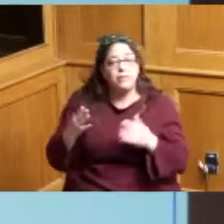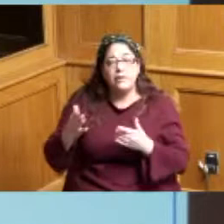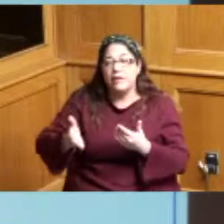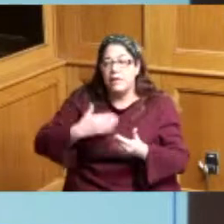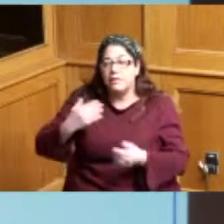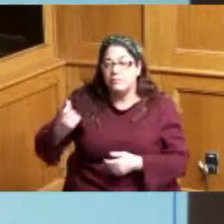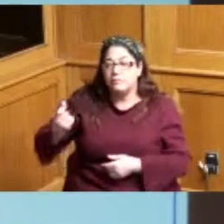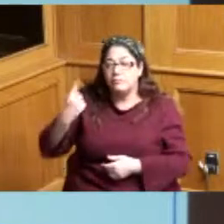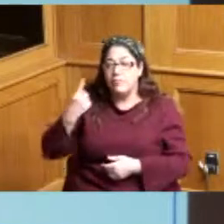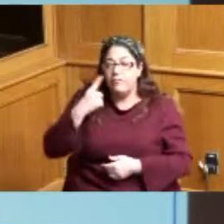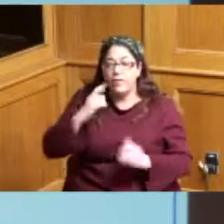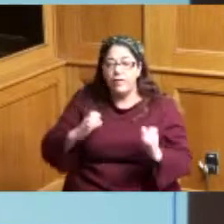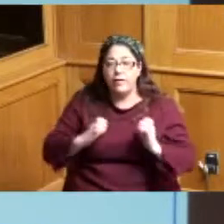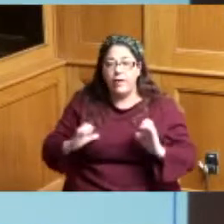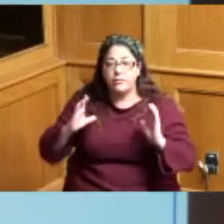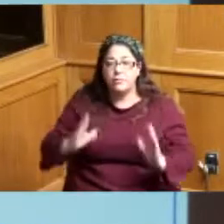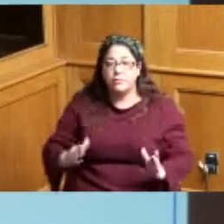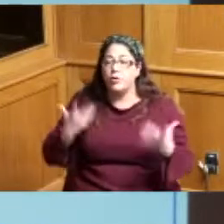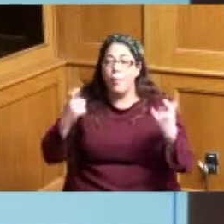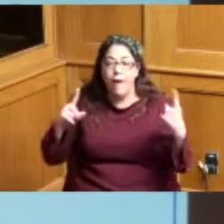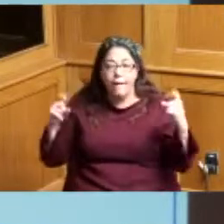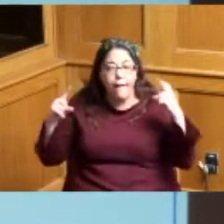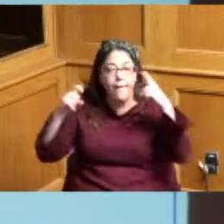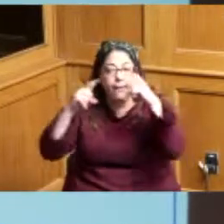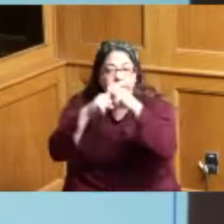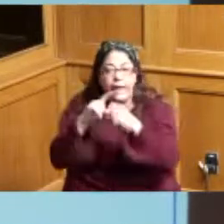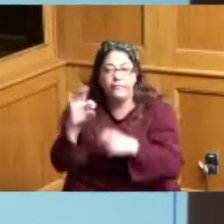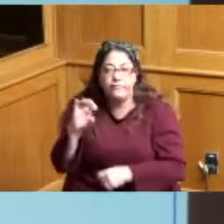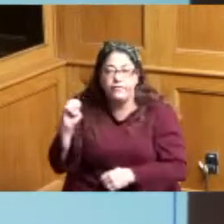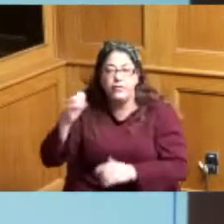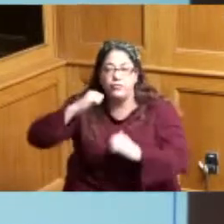customers because you don't want to have a complex rate structure that's difficult for customers to